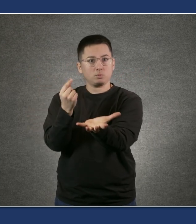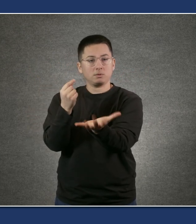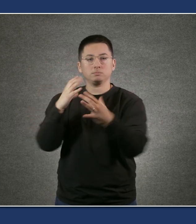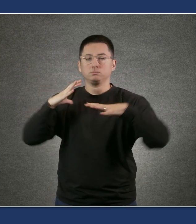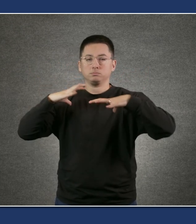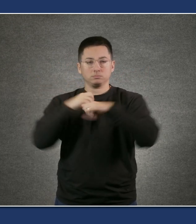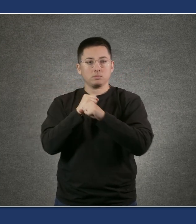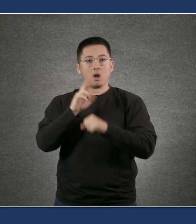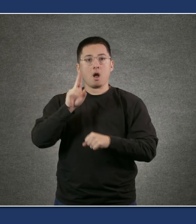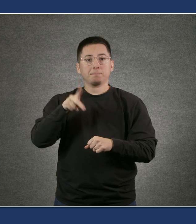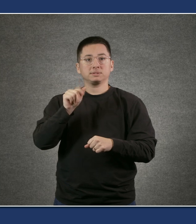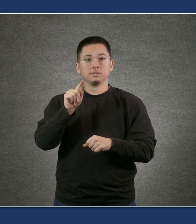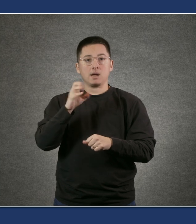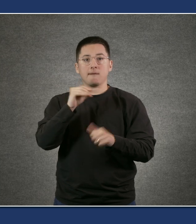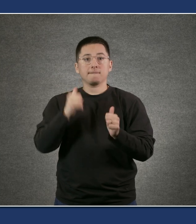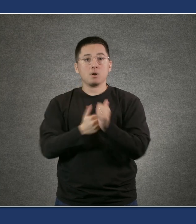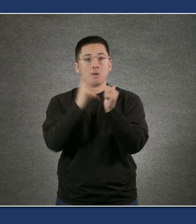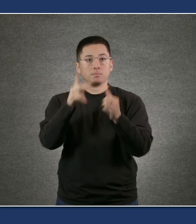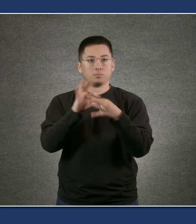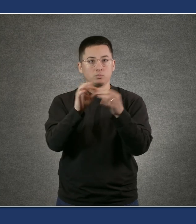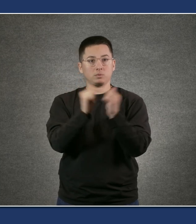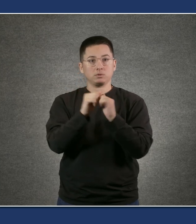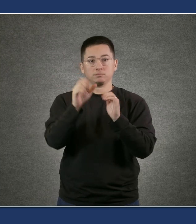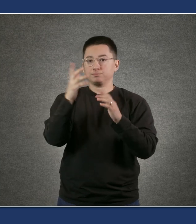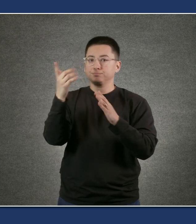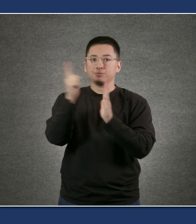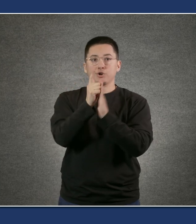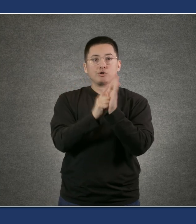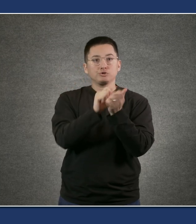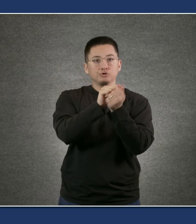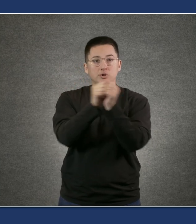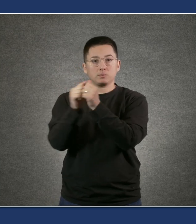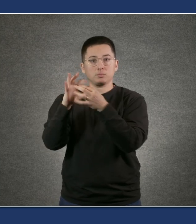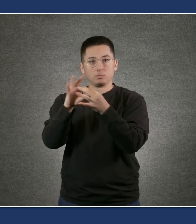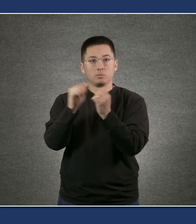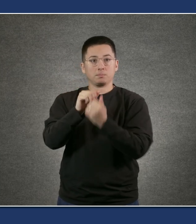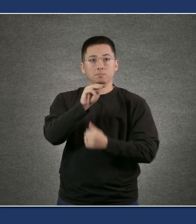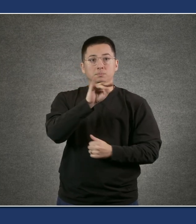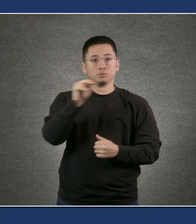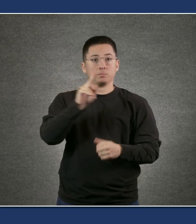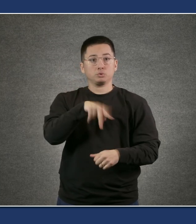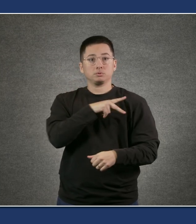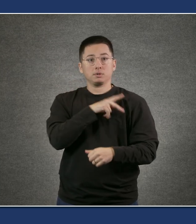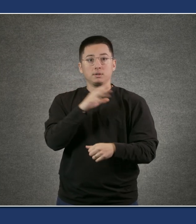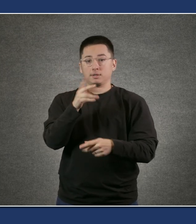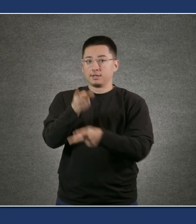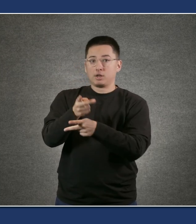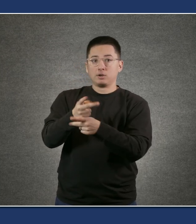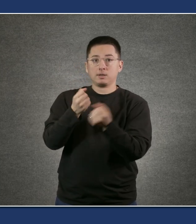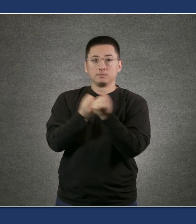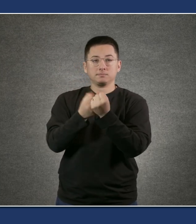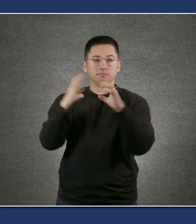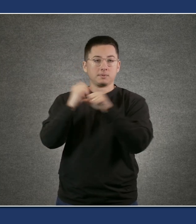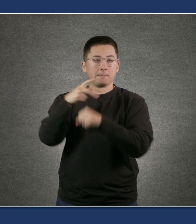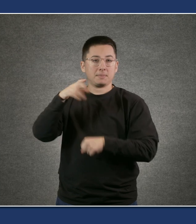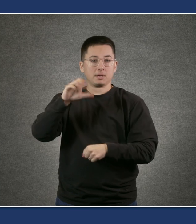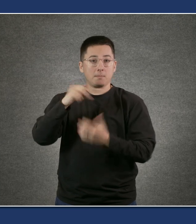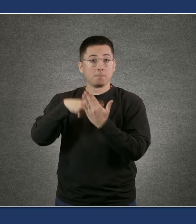Attendant, or PCA program, during the 2023 legislative session. More specifically, this update concerns